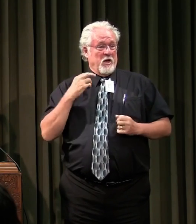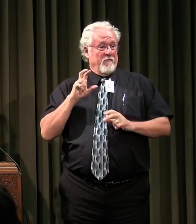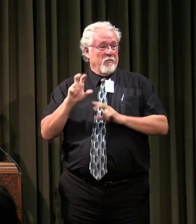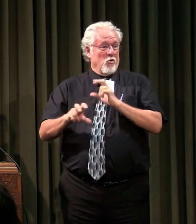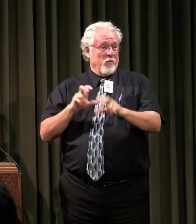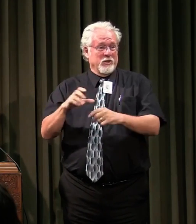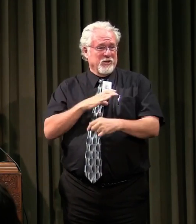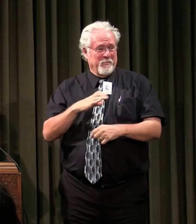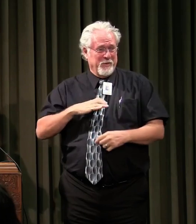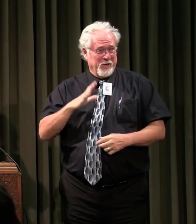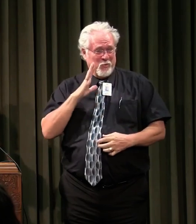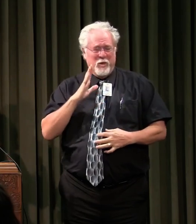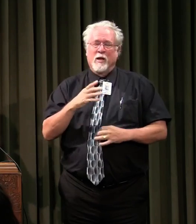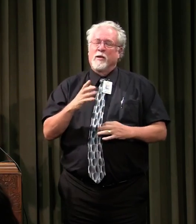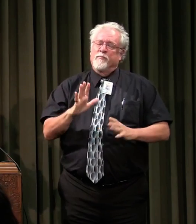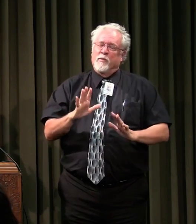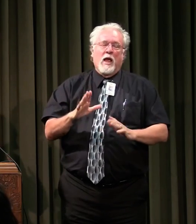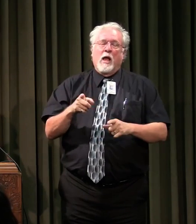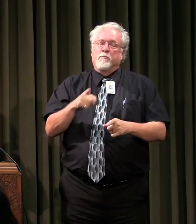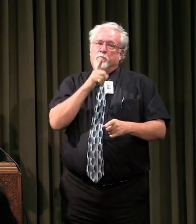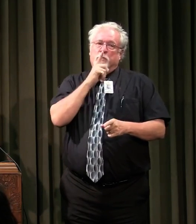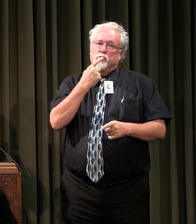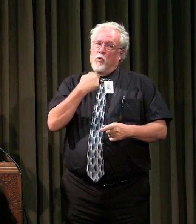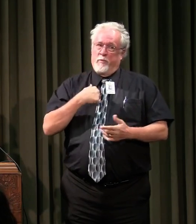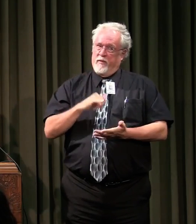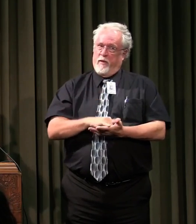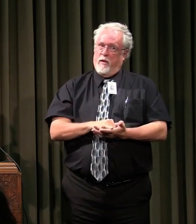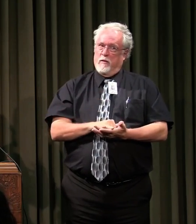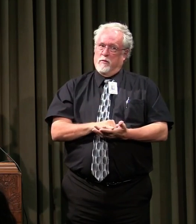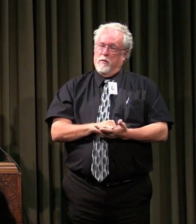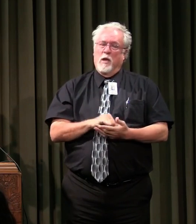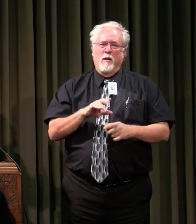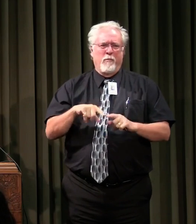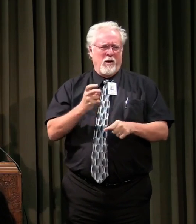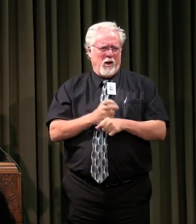committee would by the way he hasn't said that to me is hard to imagine that